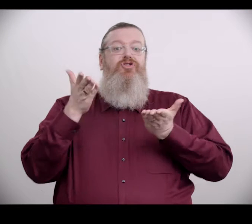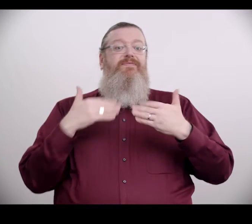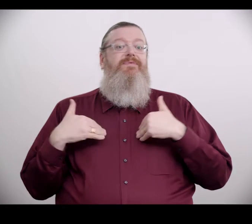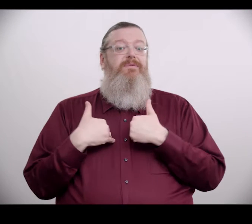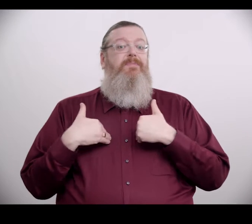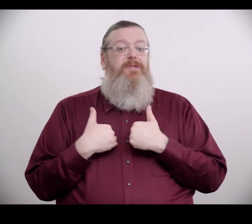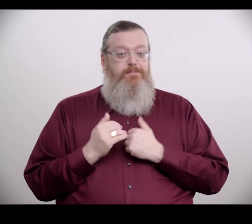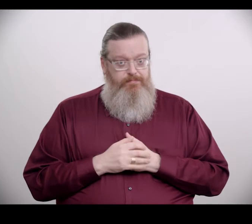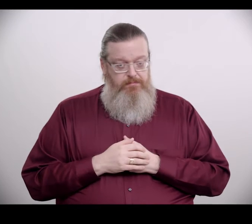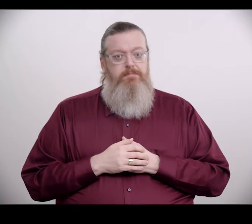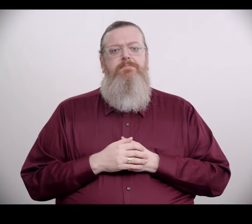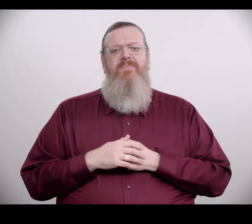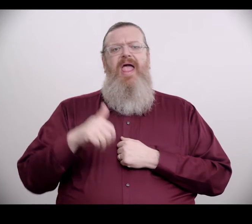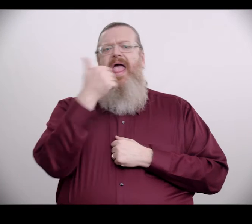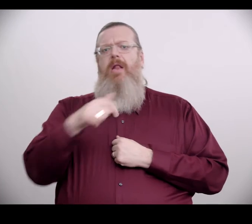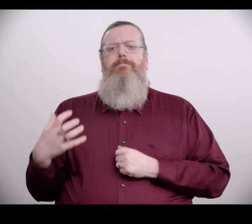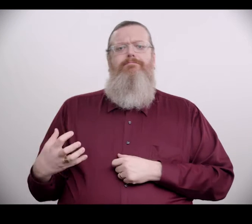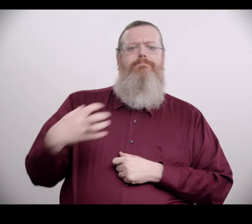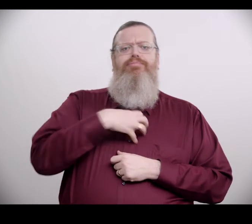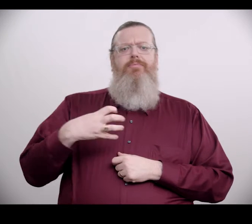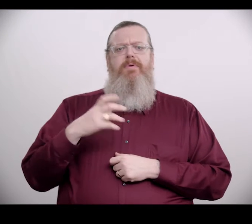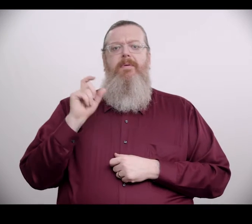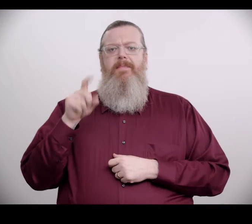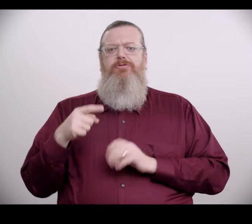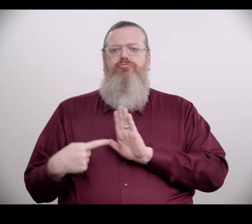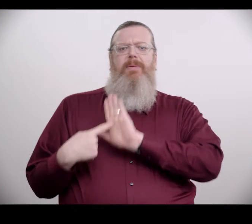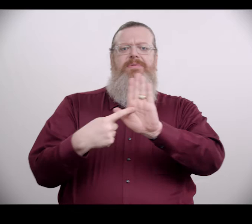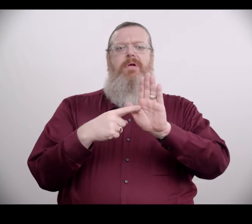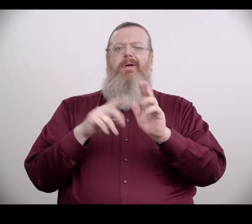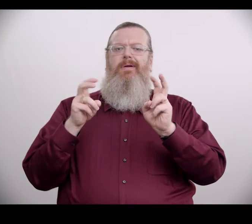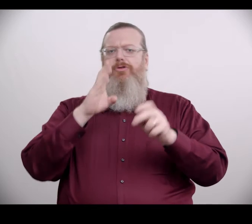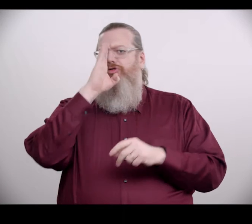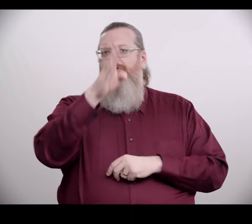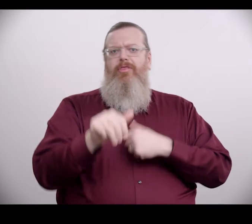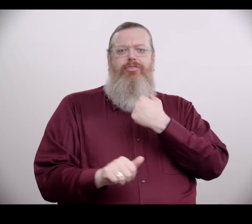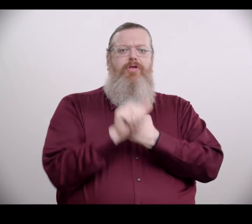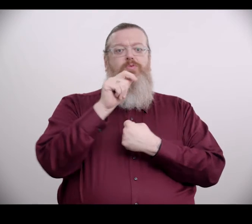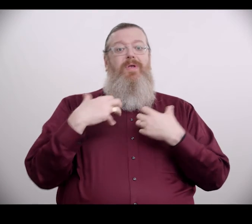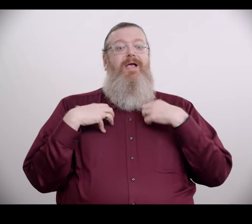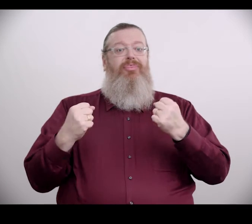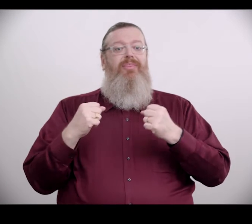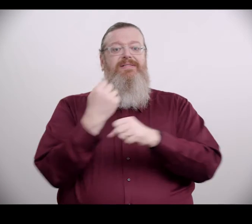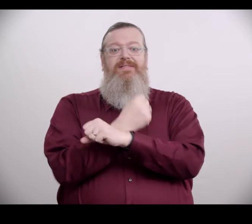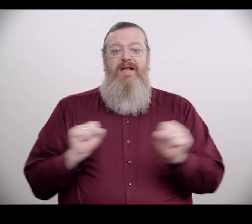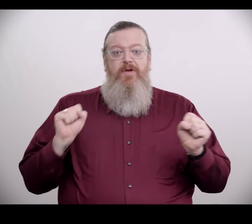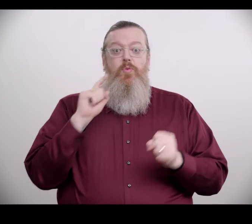o Any objection must represent a "direct threat" to health or safety which must be based on